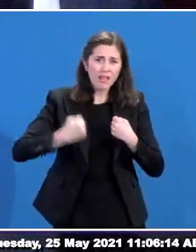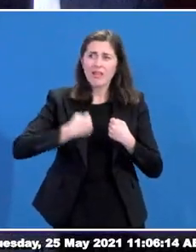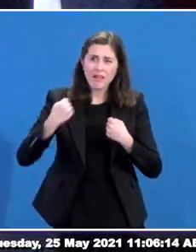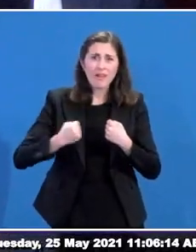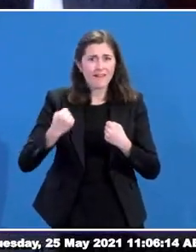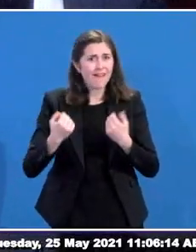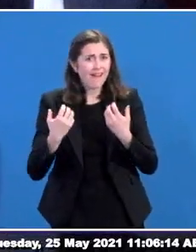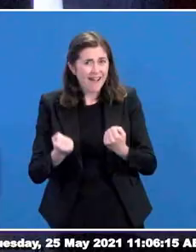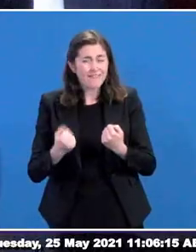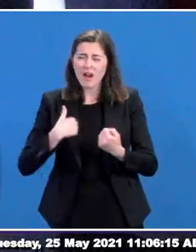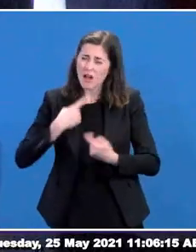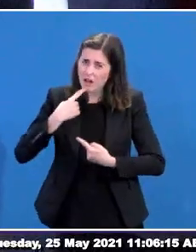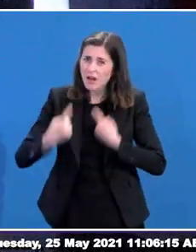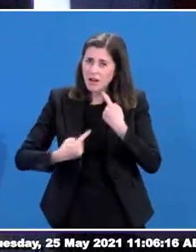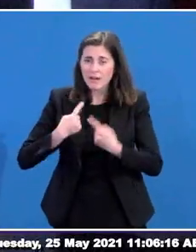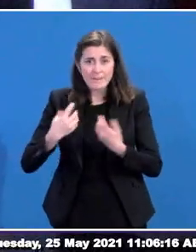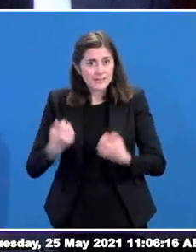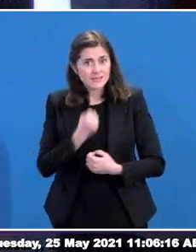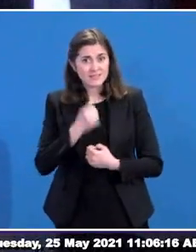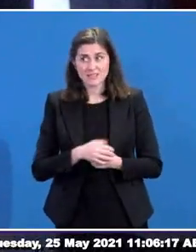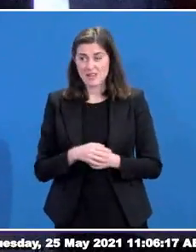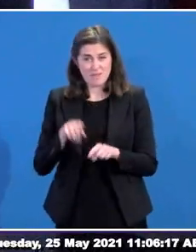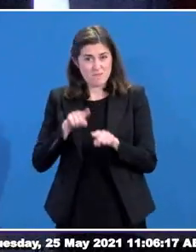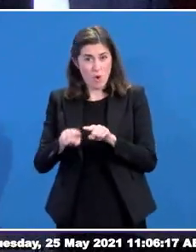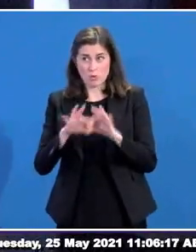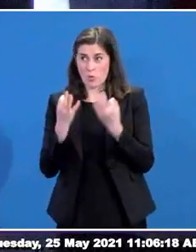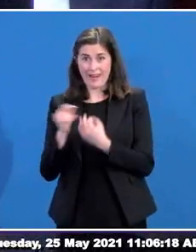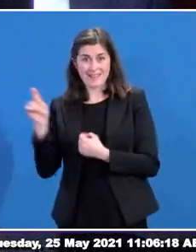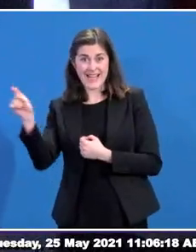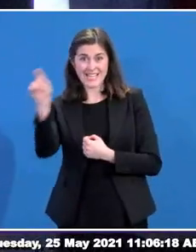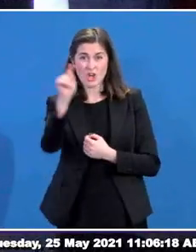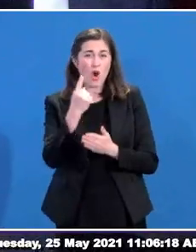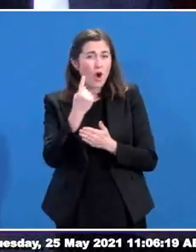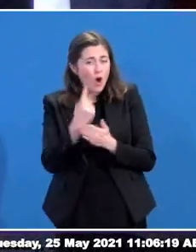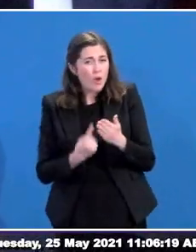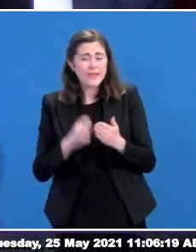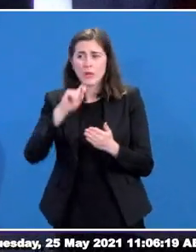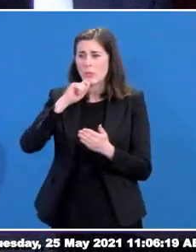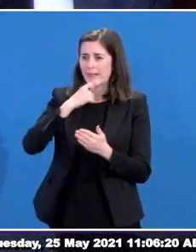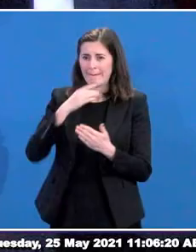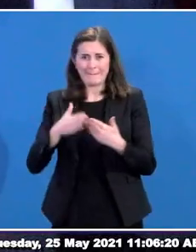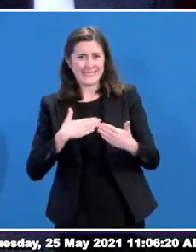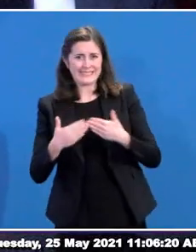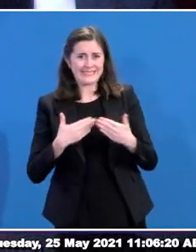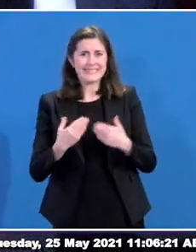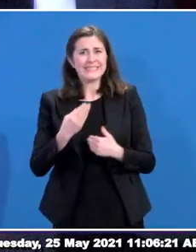and most organisations will only deal with the real, once it gets to this crisis situation,